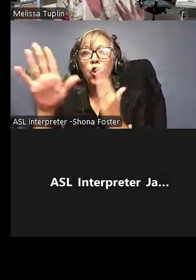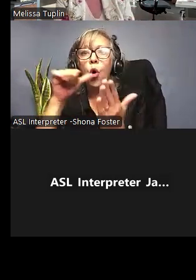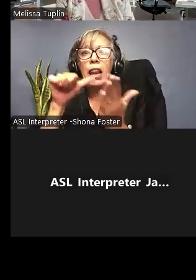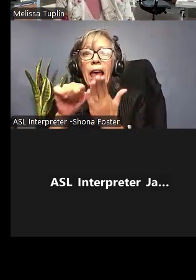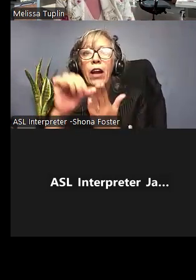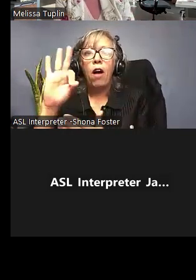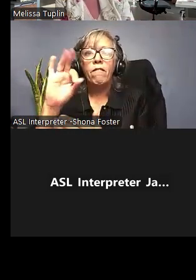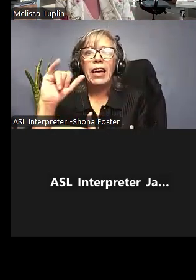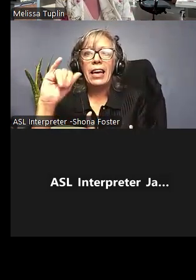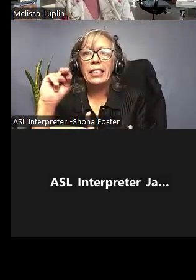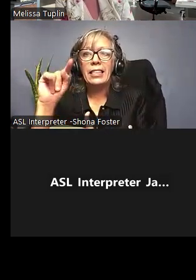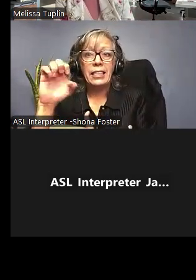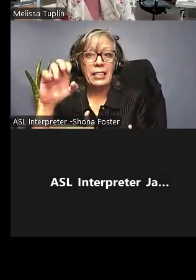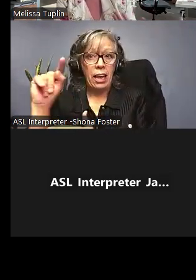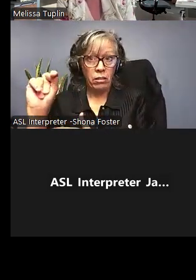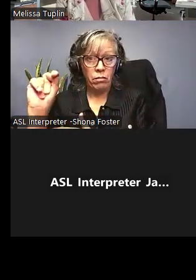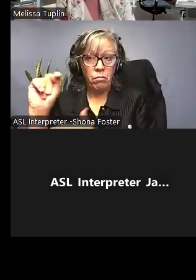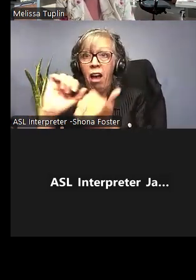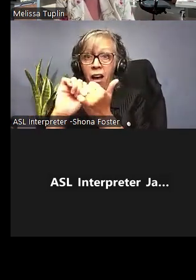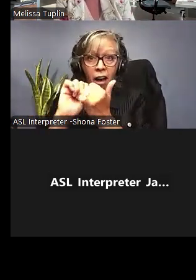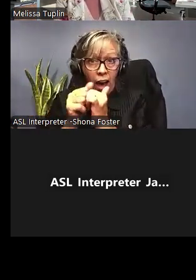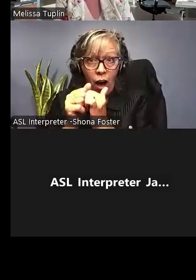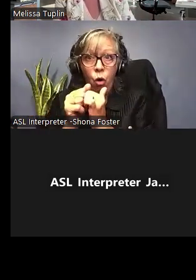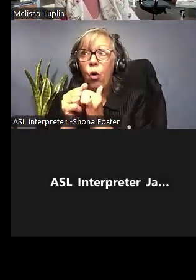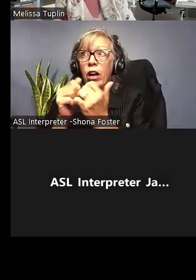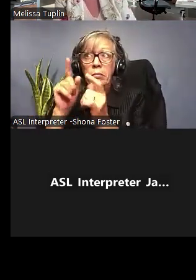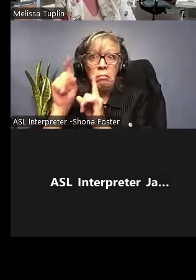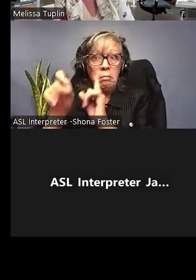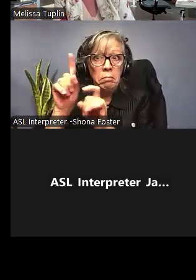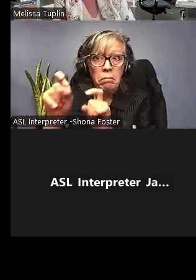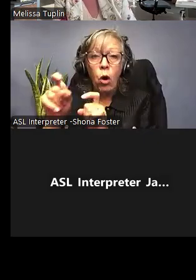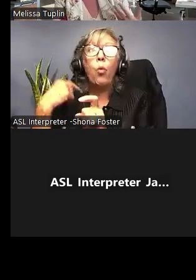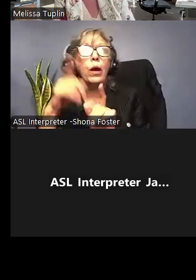you submit your Letter of Intent and will follow up with you if we have any questions that will